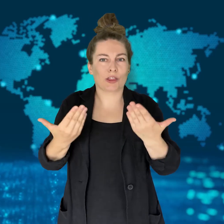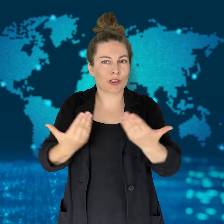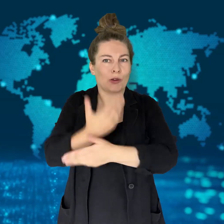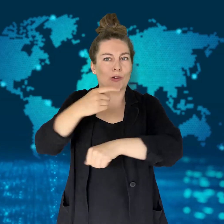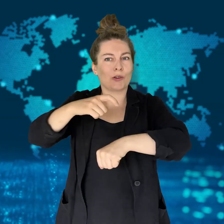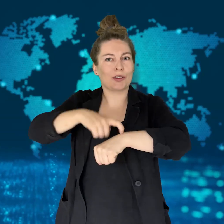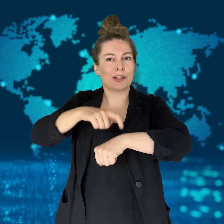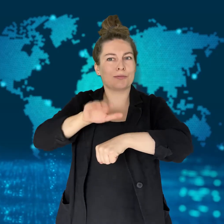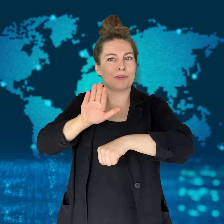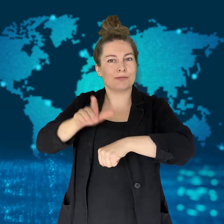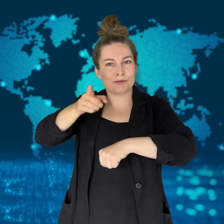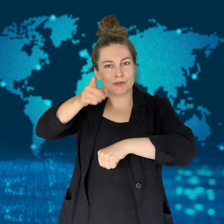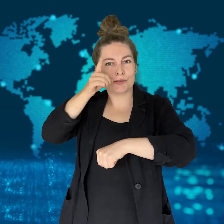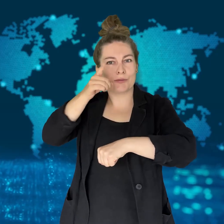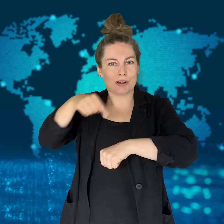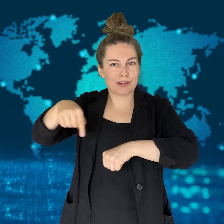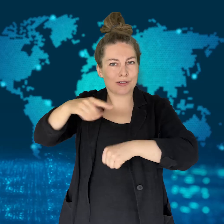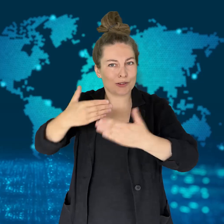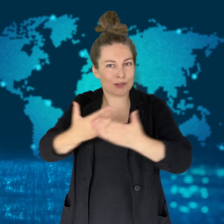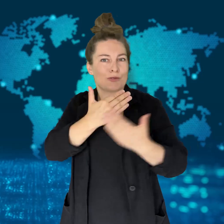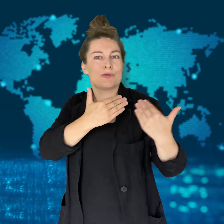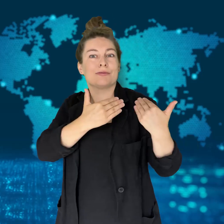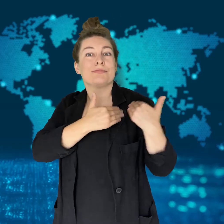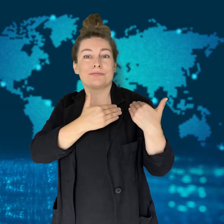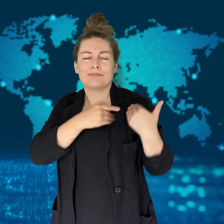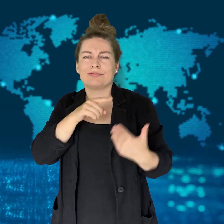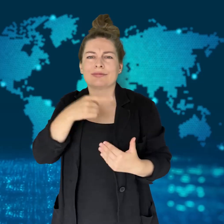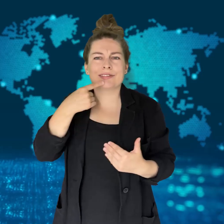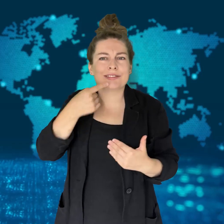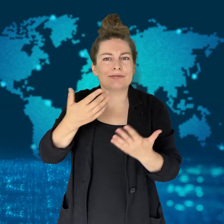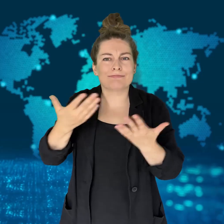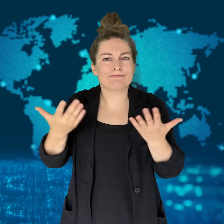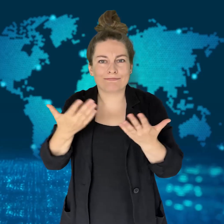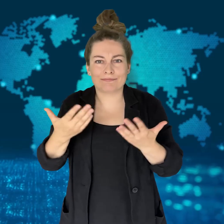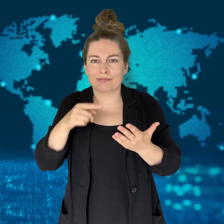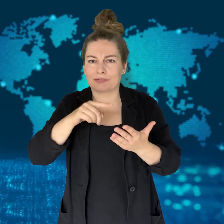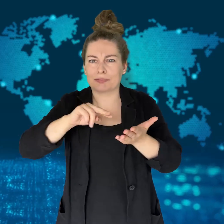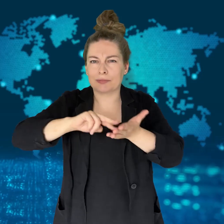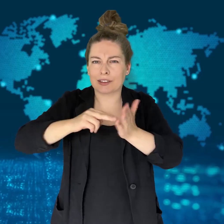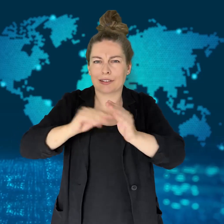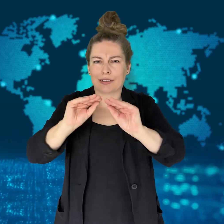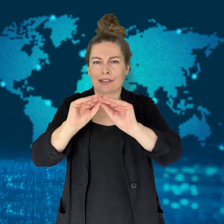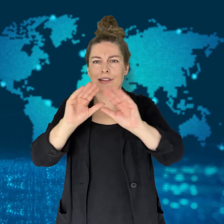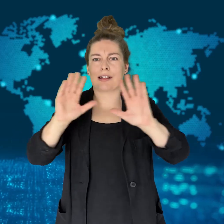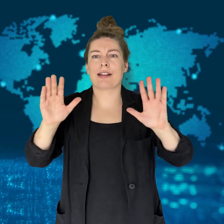She stated that the laws make it clear: